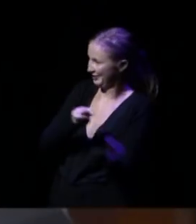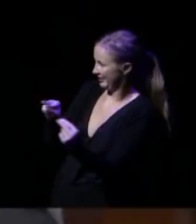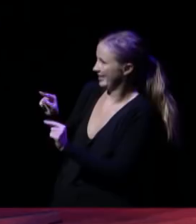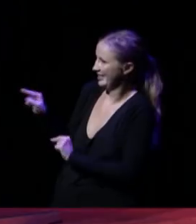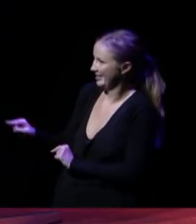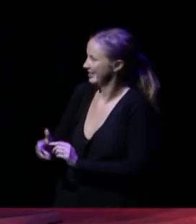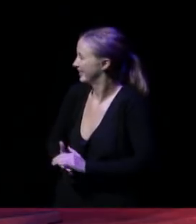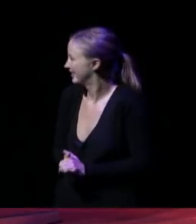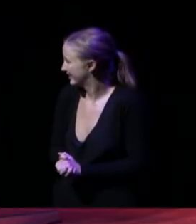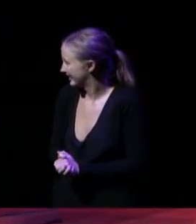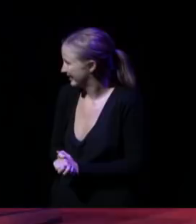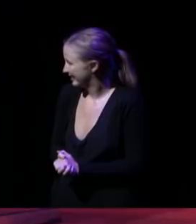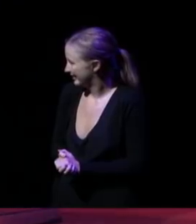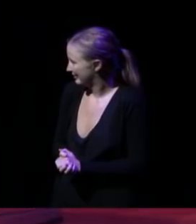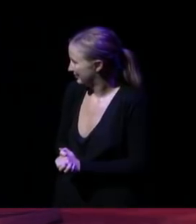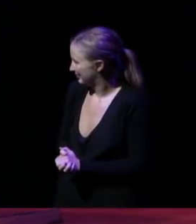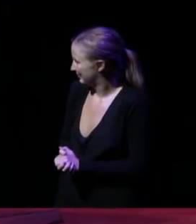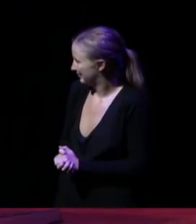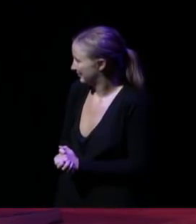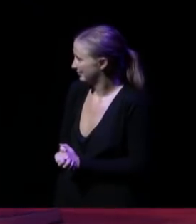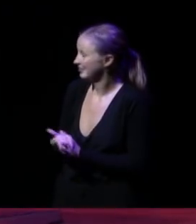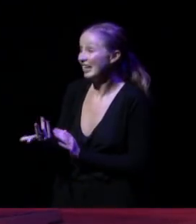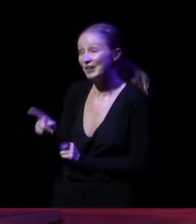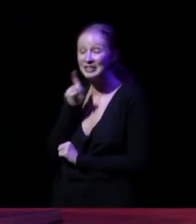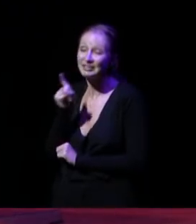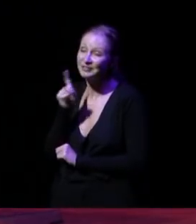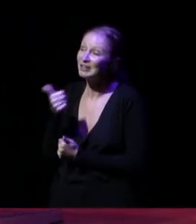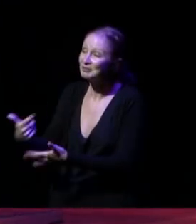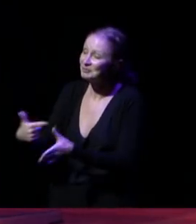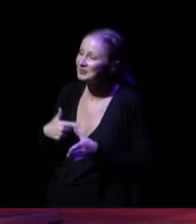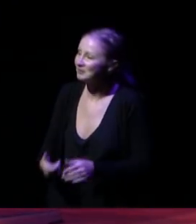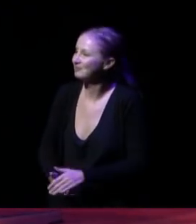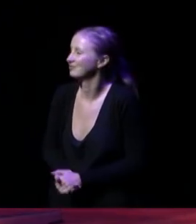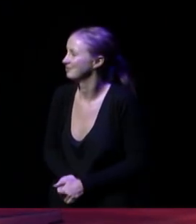You're like, I'm not going to let you get off that easy. That was very funny.